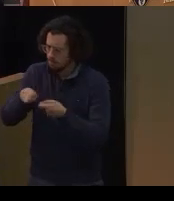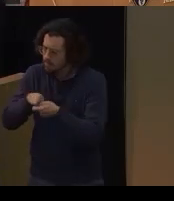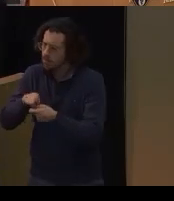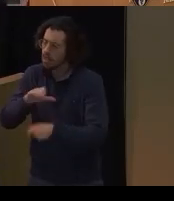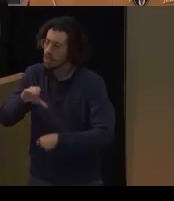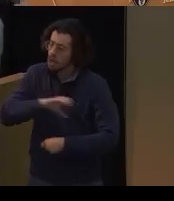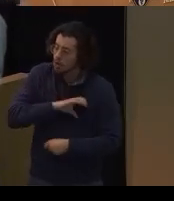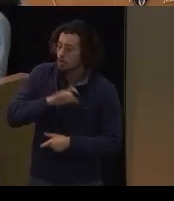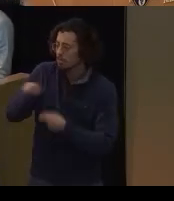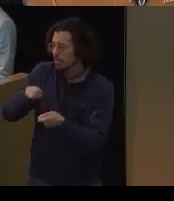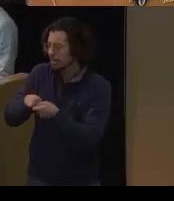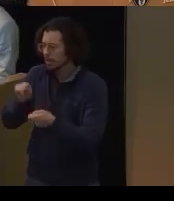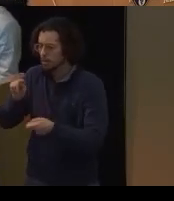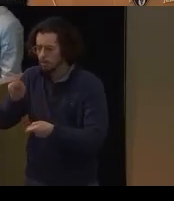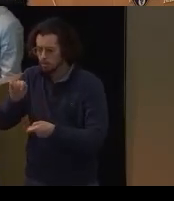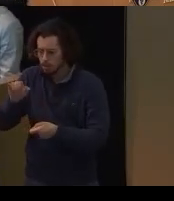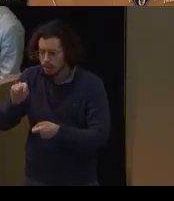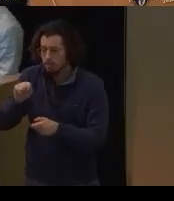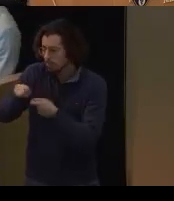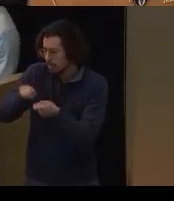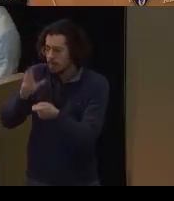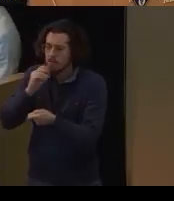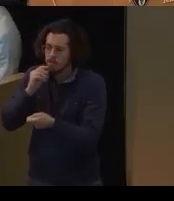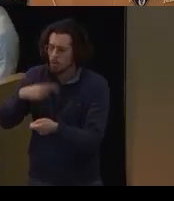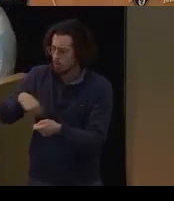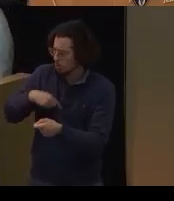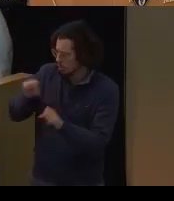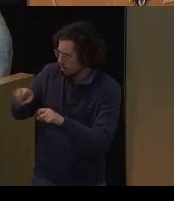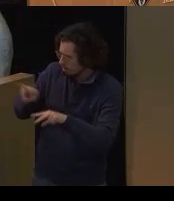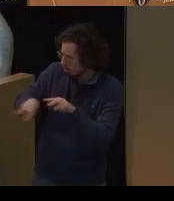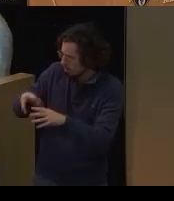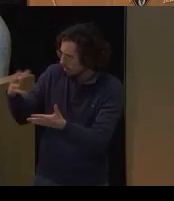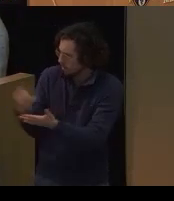or trait or they have a certain experience that we could leverage for some type of intervention